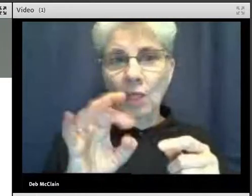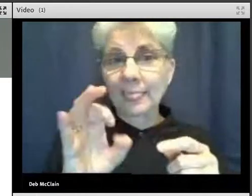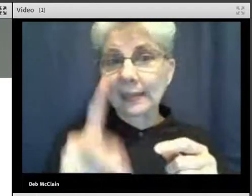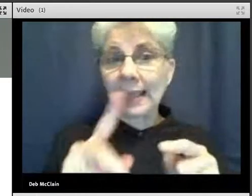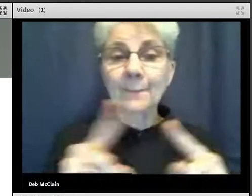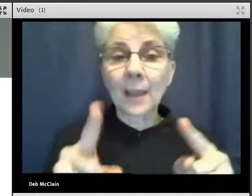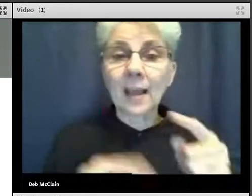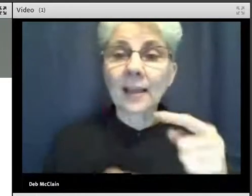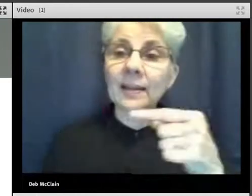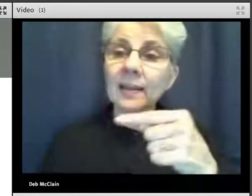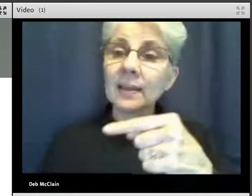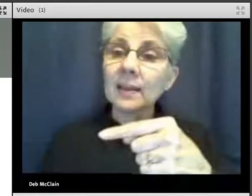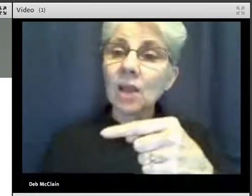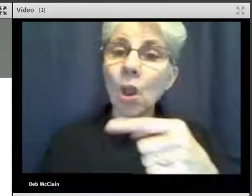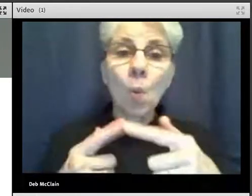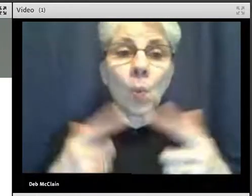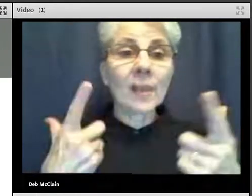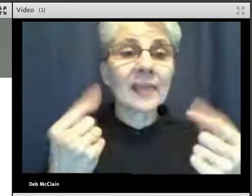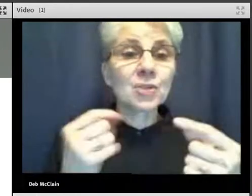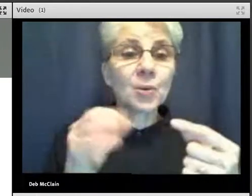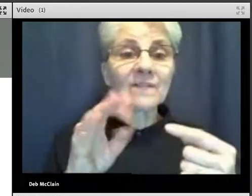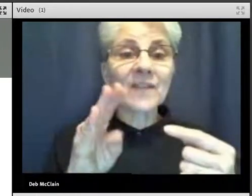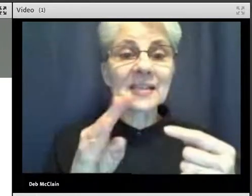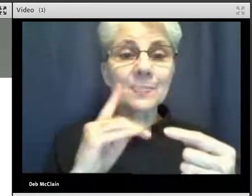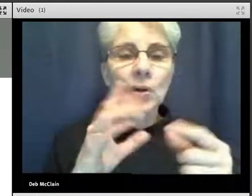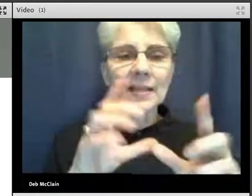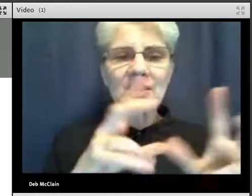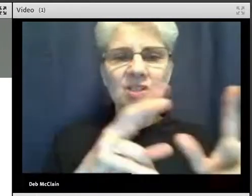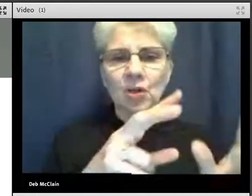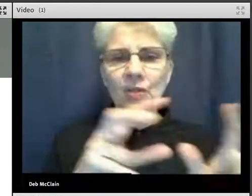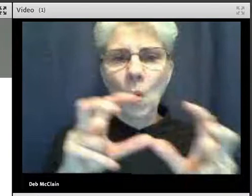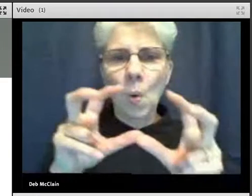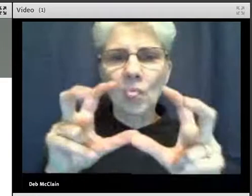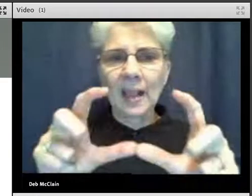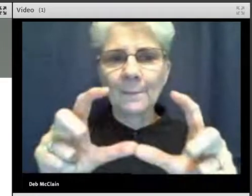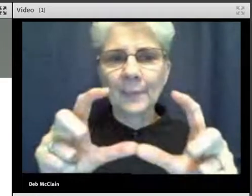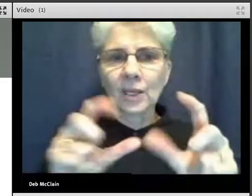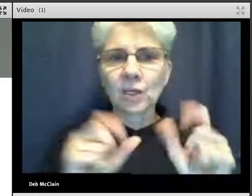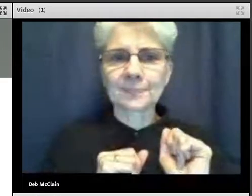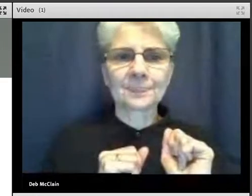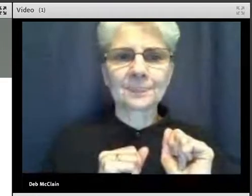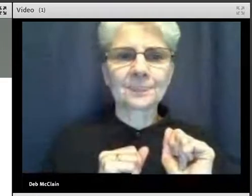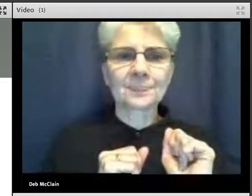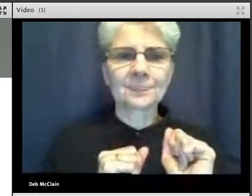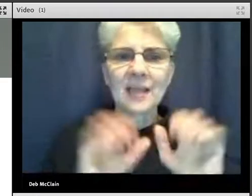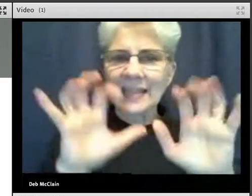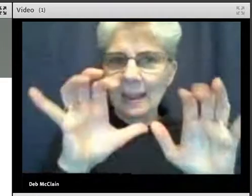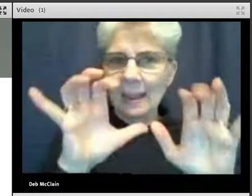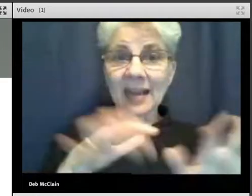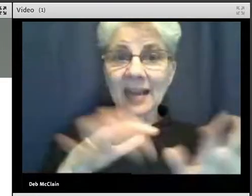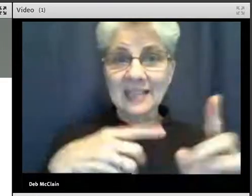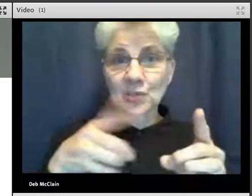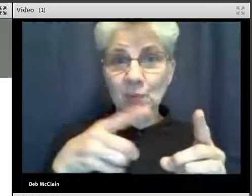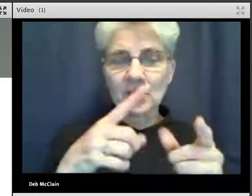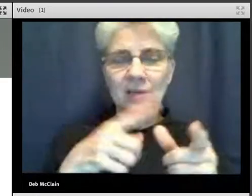Like, you can't click on the link, but what they did in Facebook is type the whole thing up here